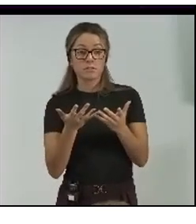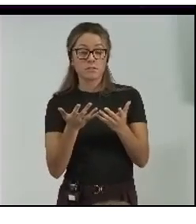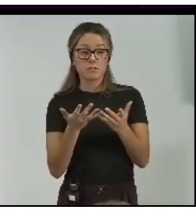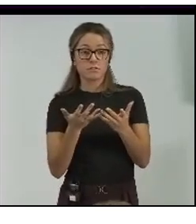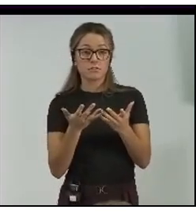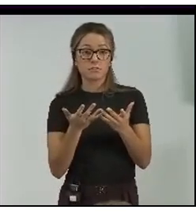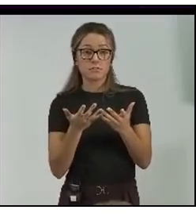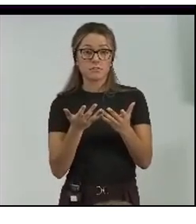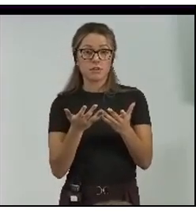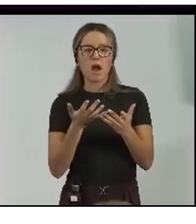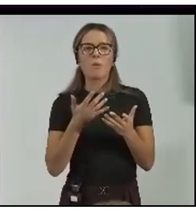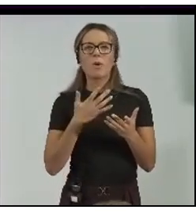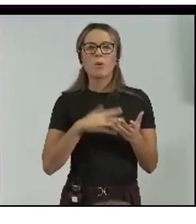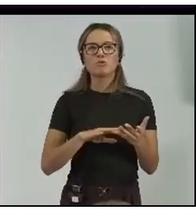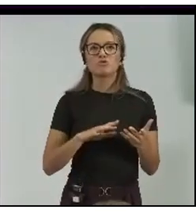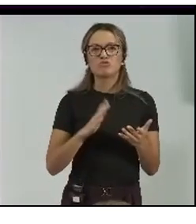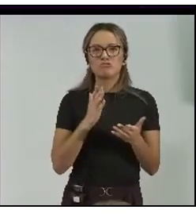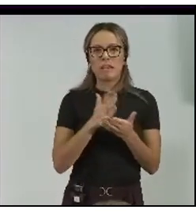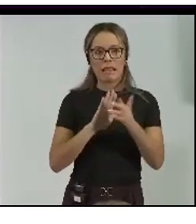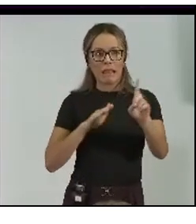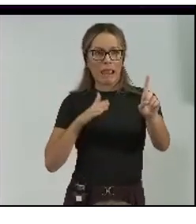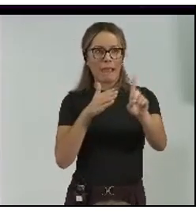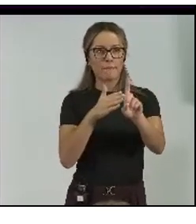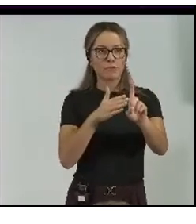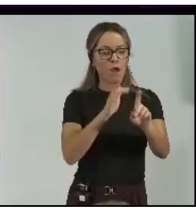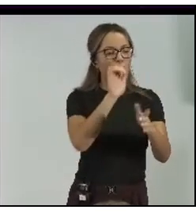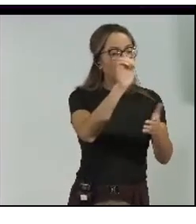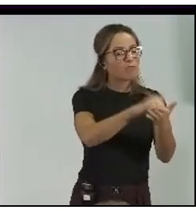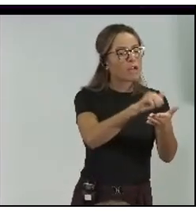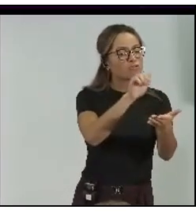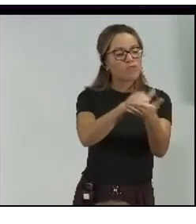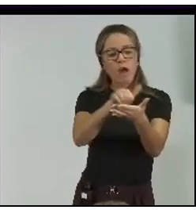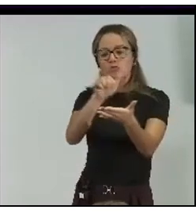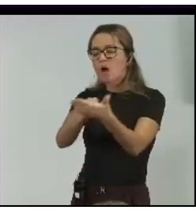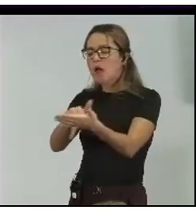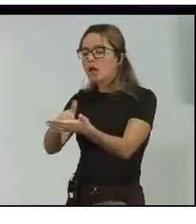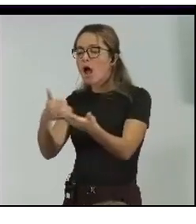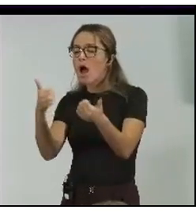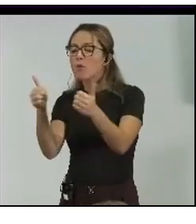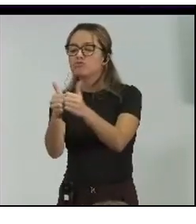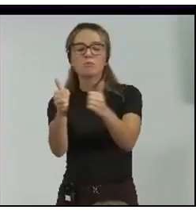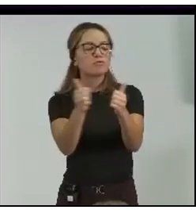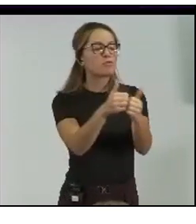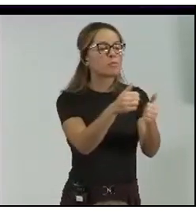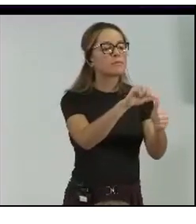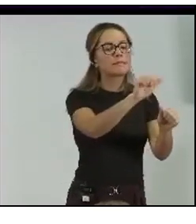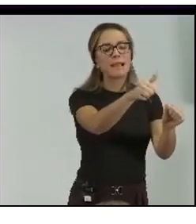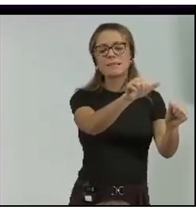we're just going. Oh, that's great. Yeah. All I've got to do is right. I approve next. I approve next.